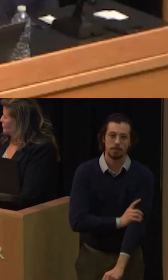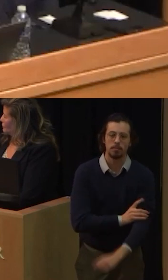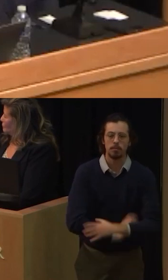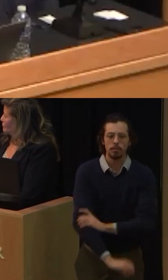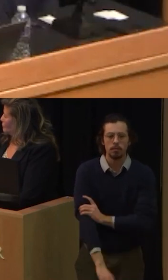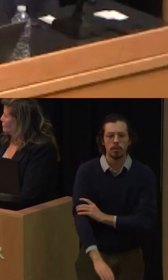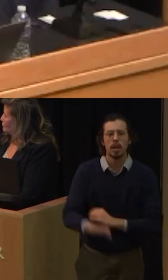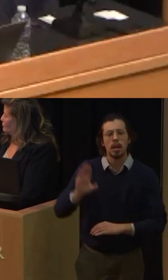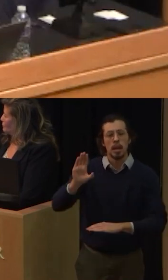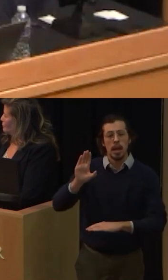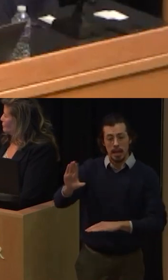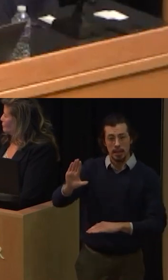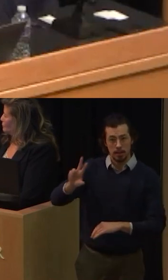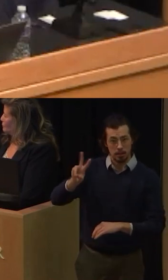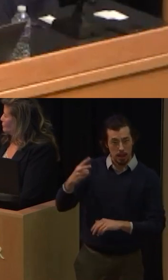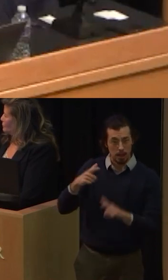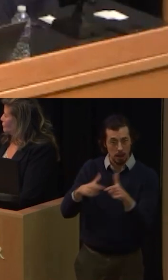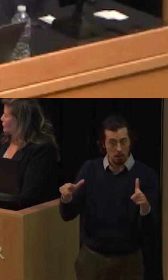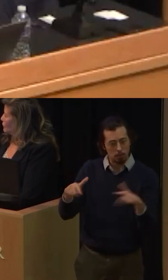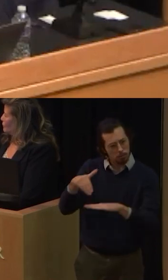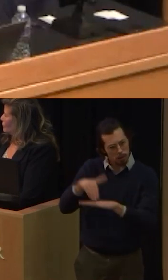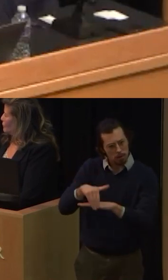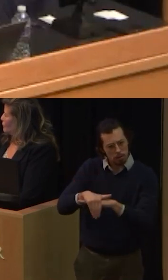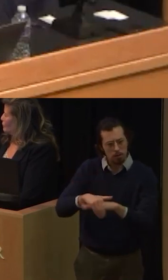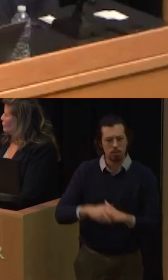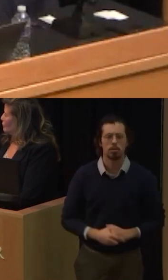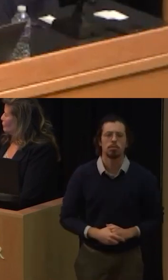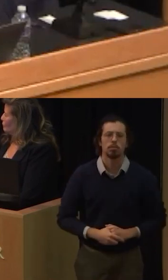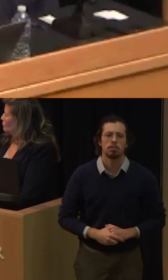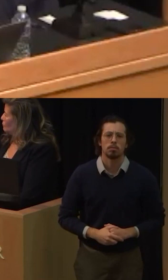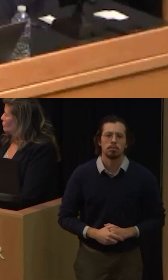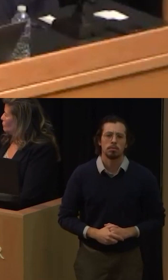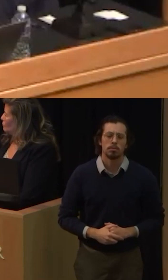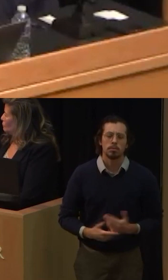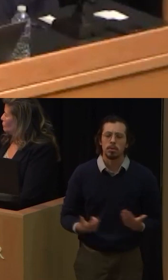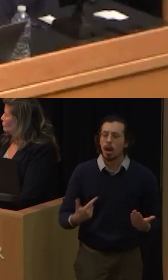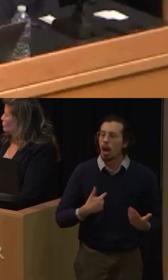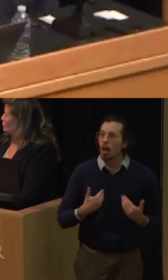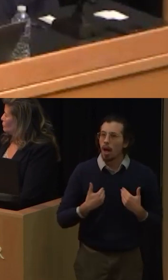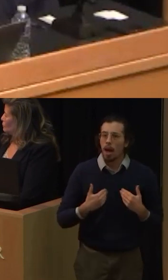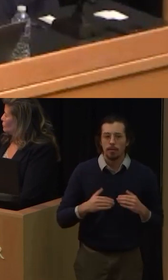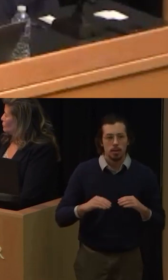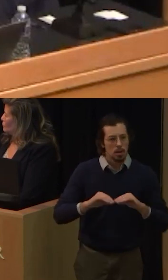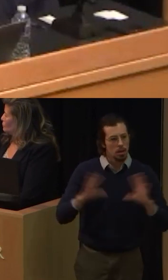You know, English was his second language, and I have absolutely vivid memories